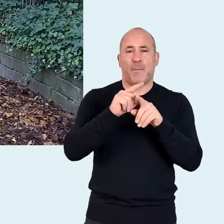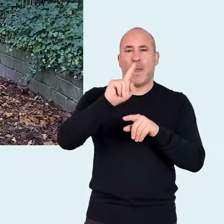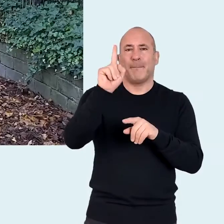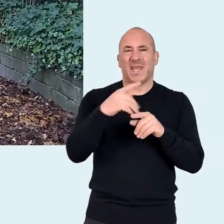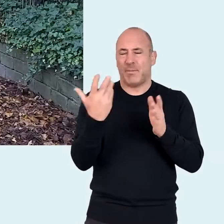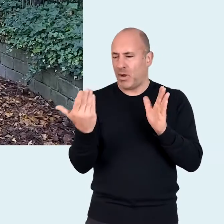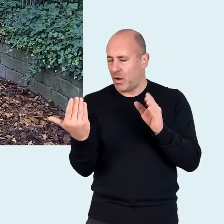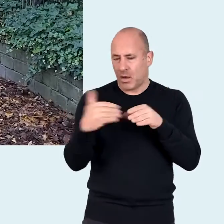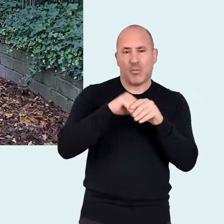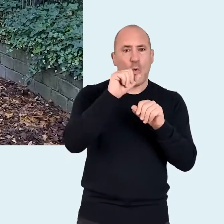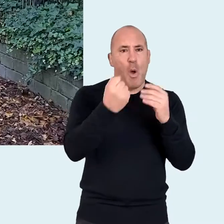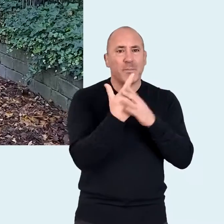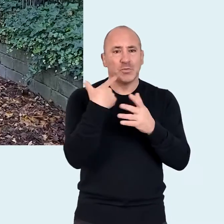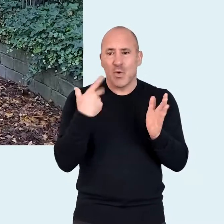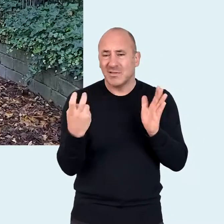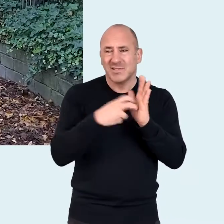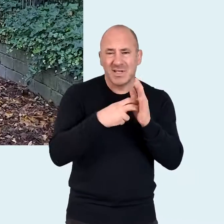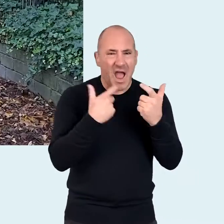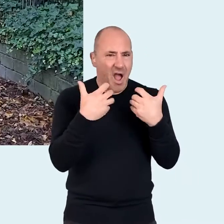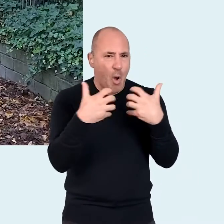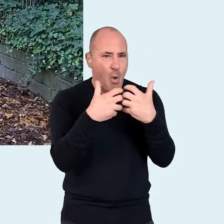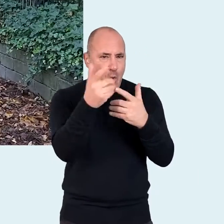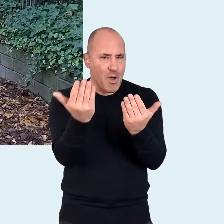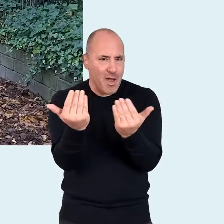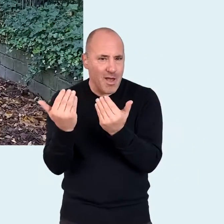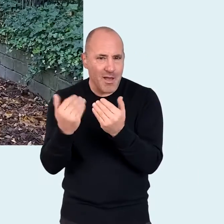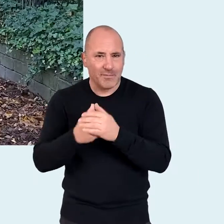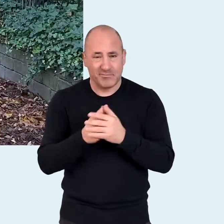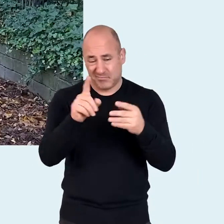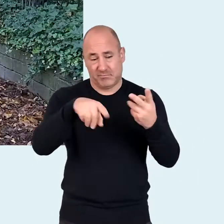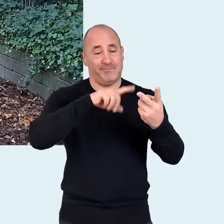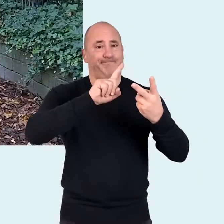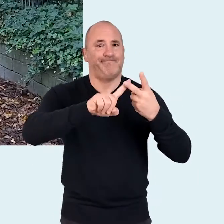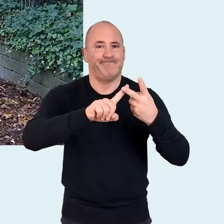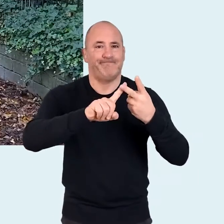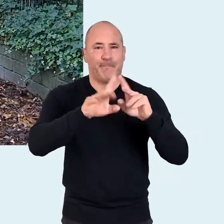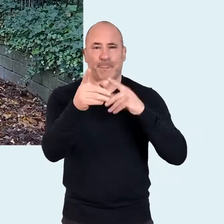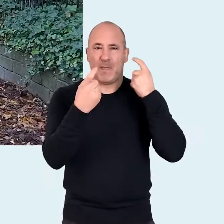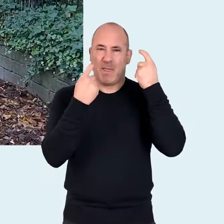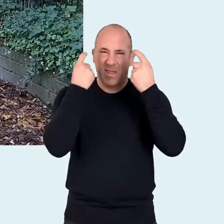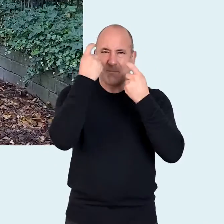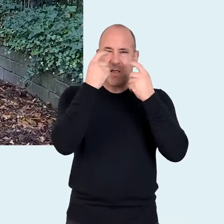the same goes for when people sign up to your opportunities. The second thing I would say